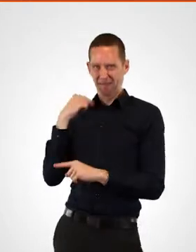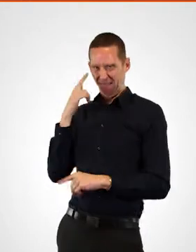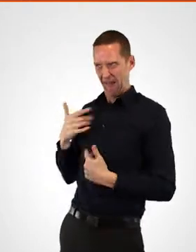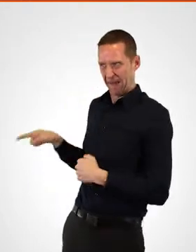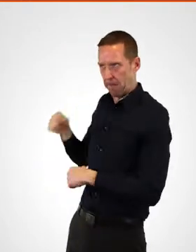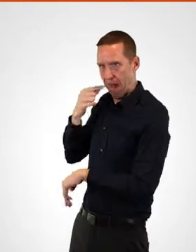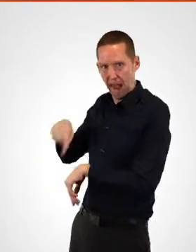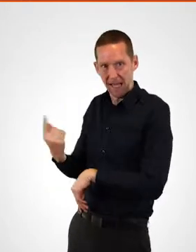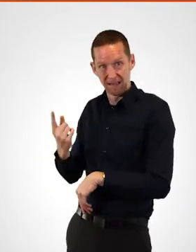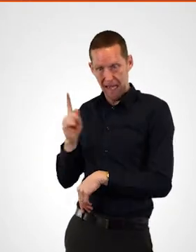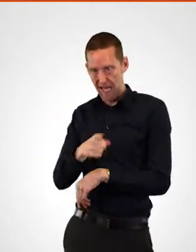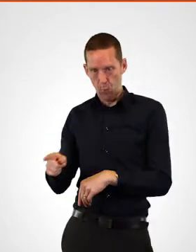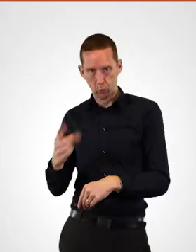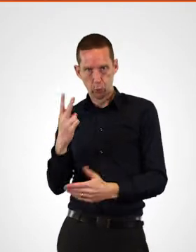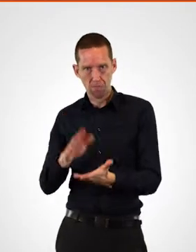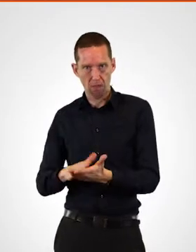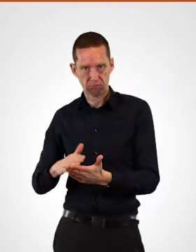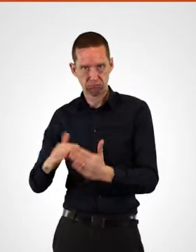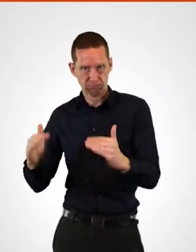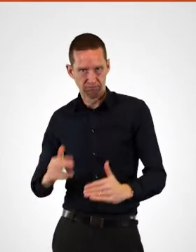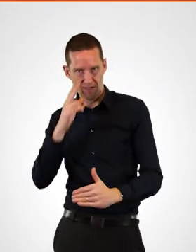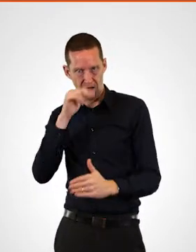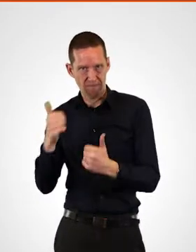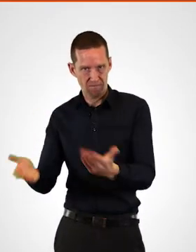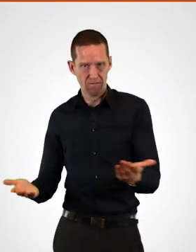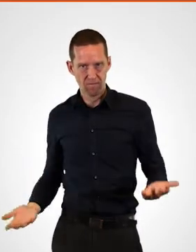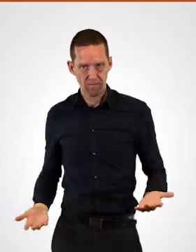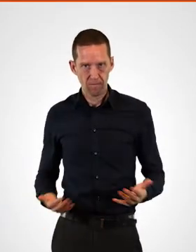because we've got a lot of implants at 2 and under. So we found in this study that